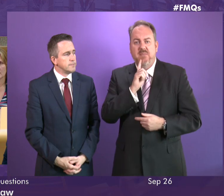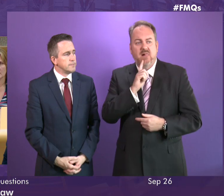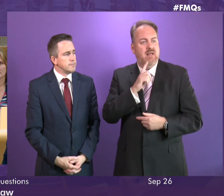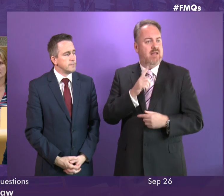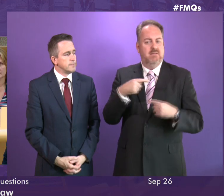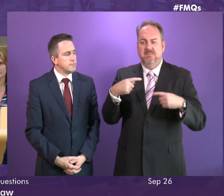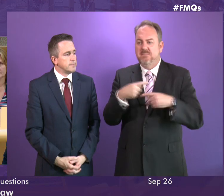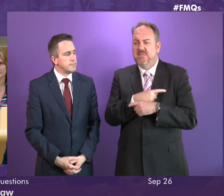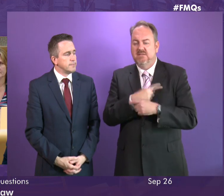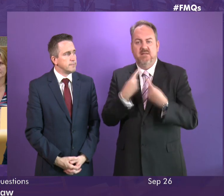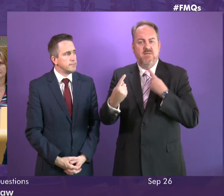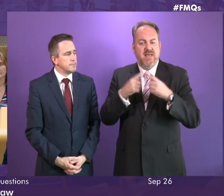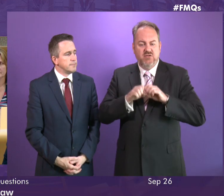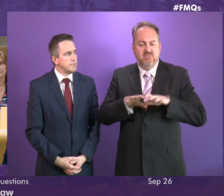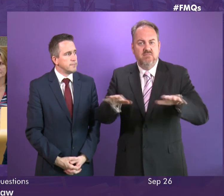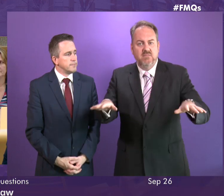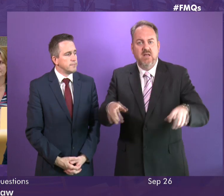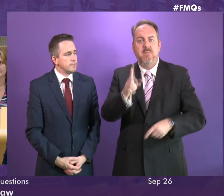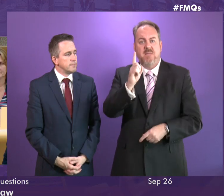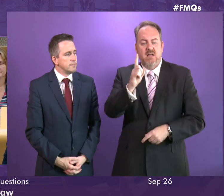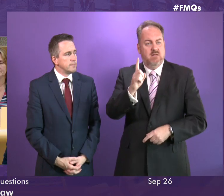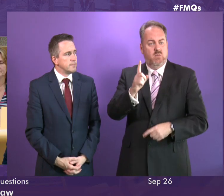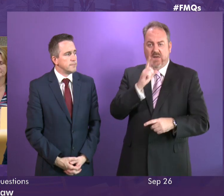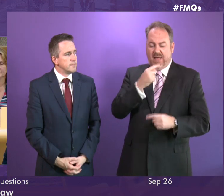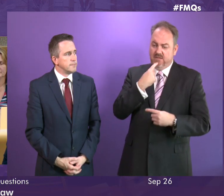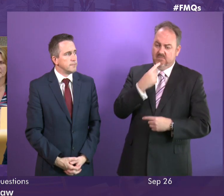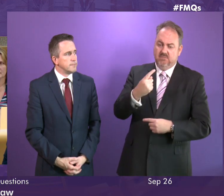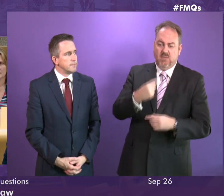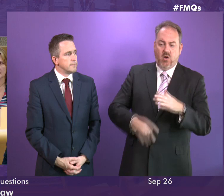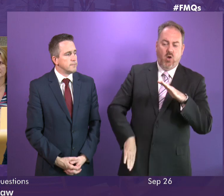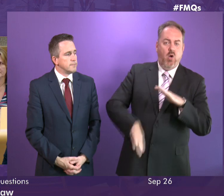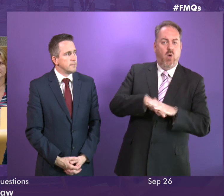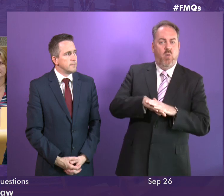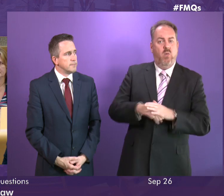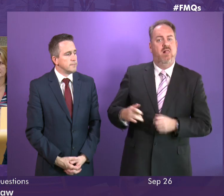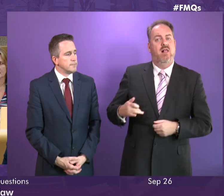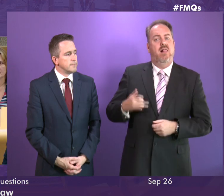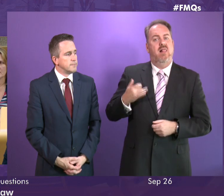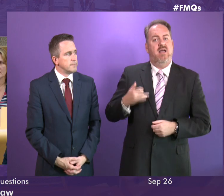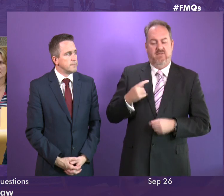is not true—that it is possible to impose a whole-life sentence. It is not.